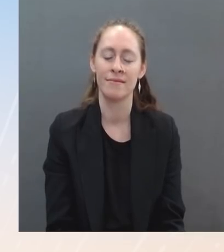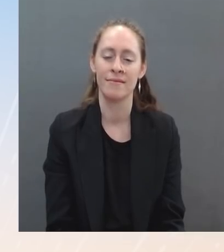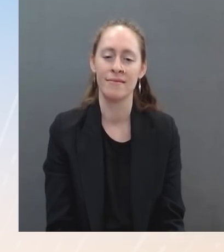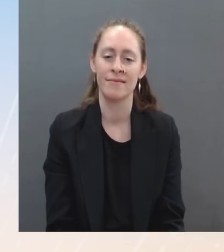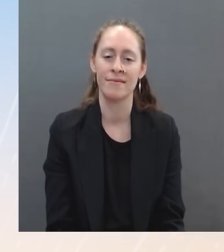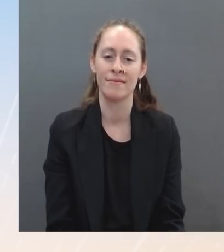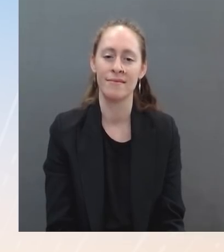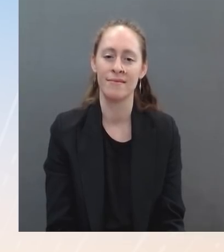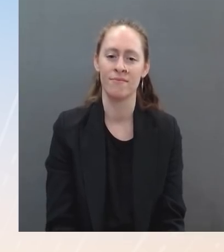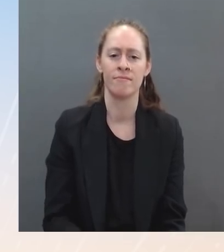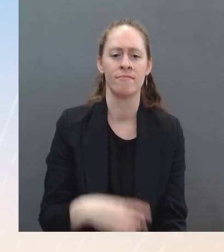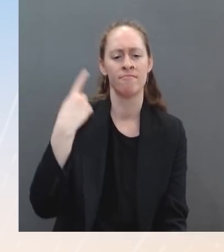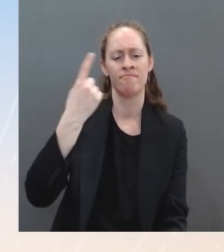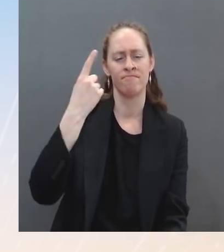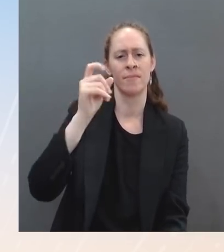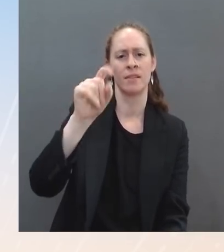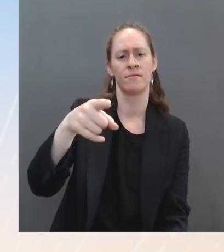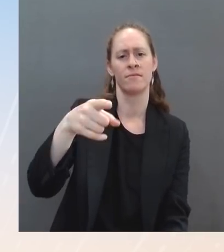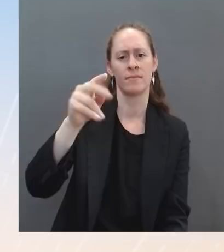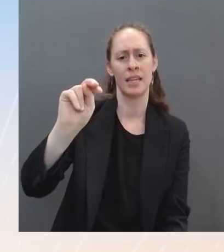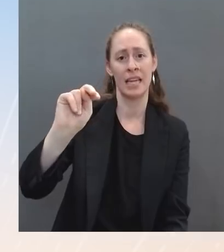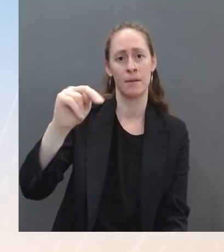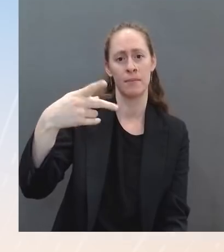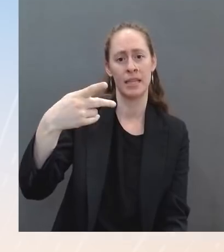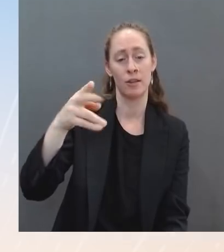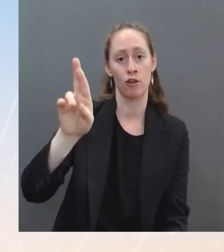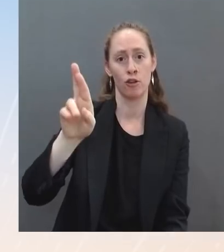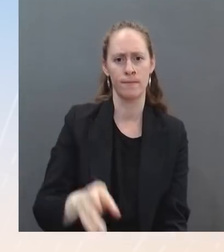for example, Senator Cassidy -- have said that the President, with this move today,